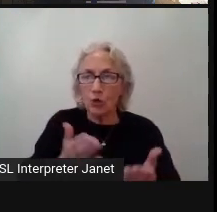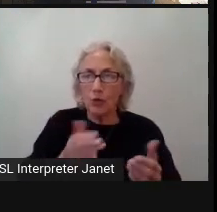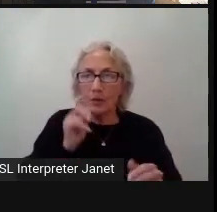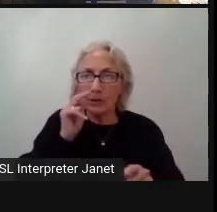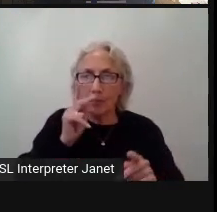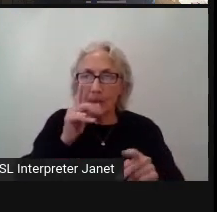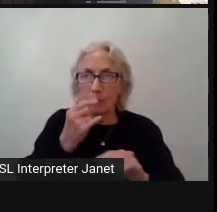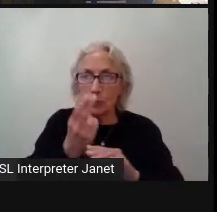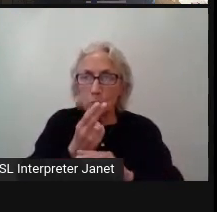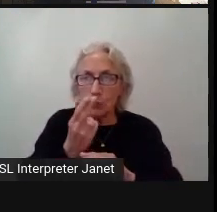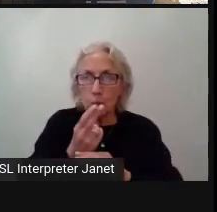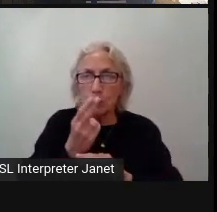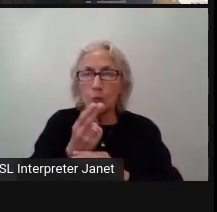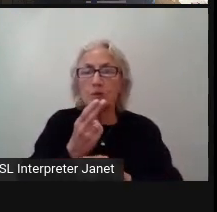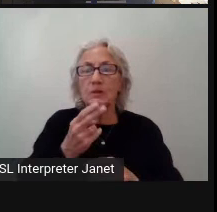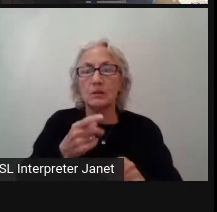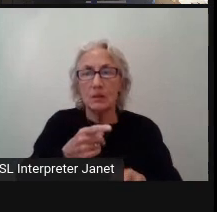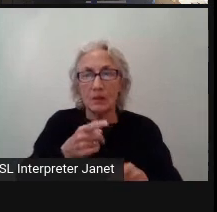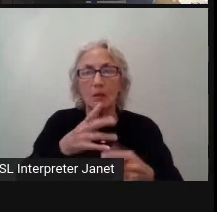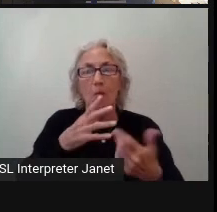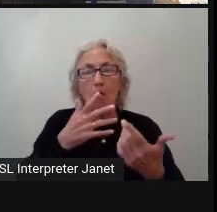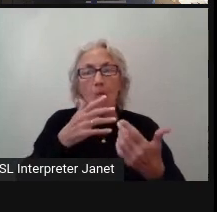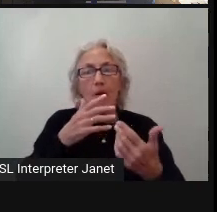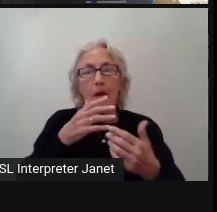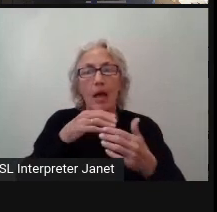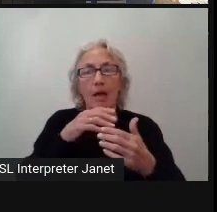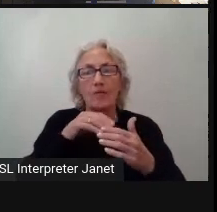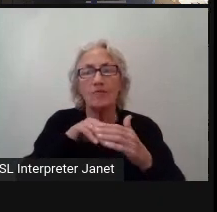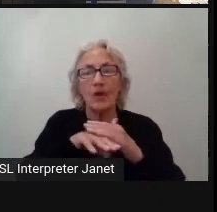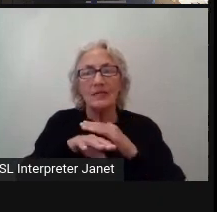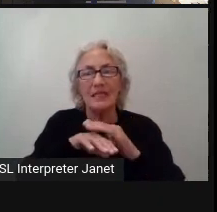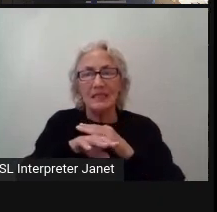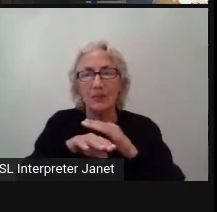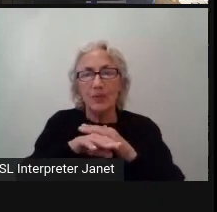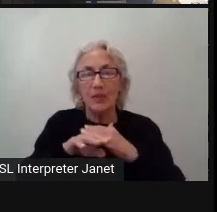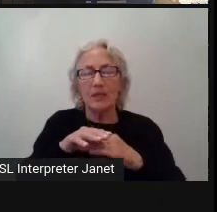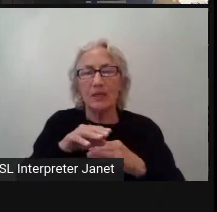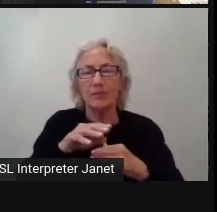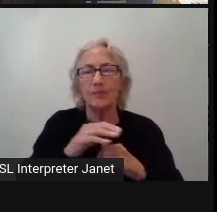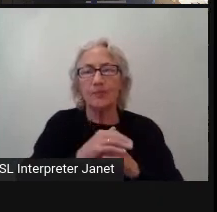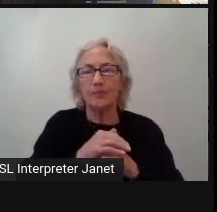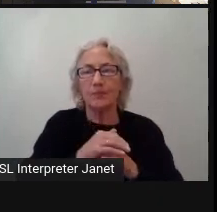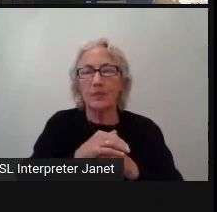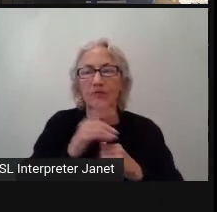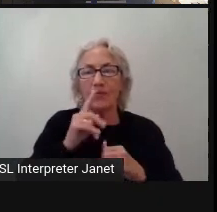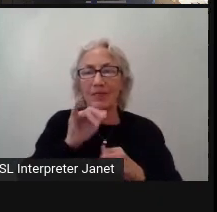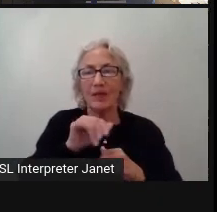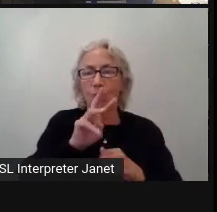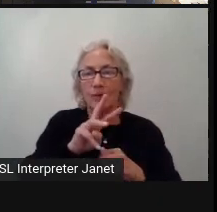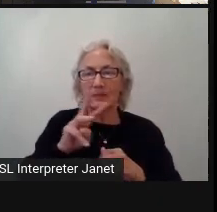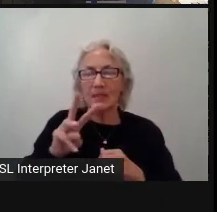for our fully accessible website. I guess, we think it might be useful as well.